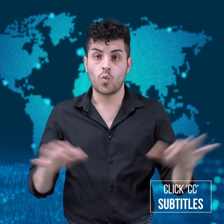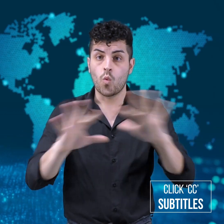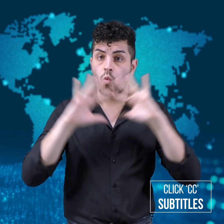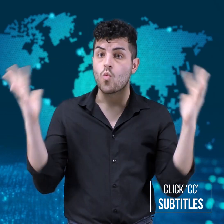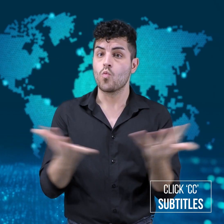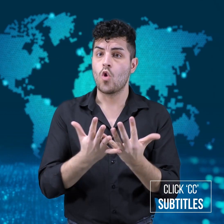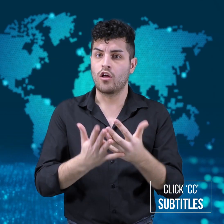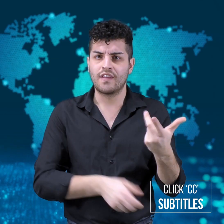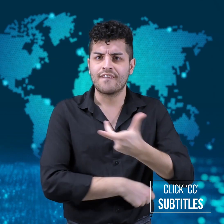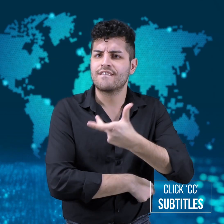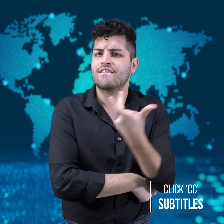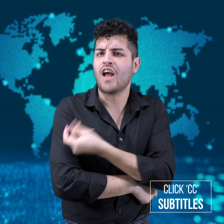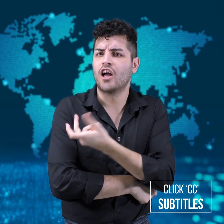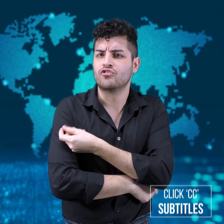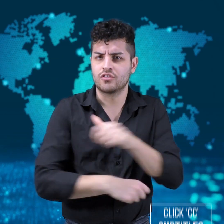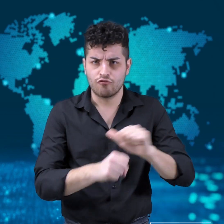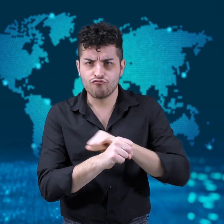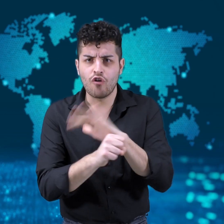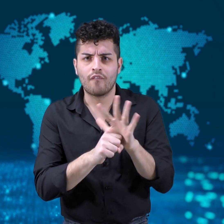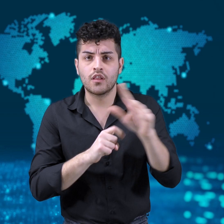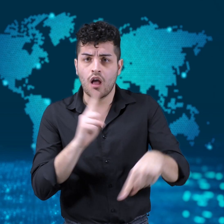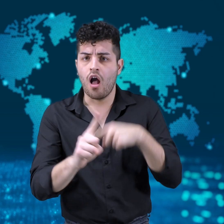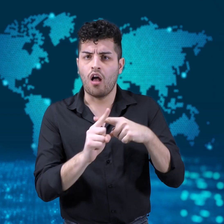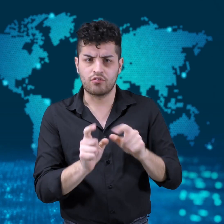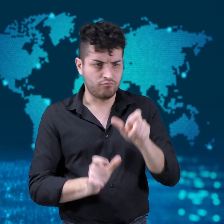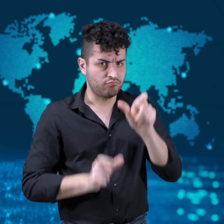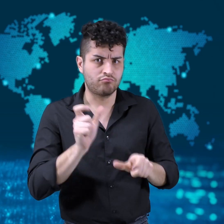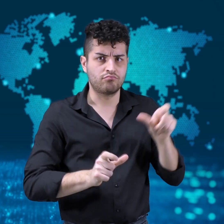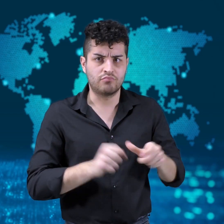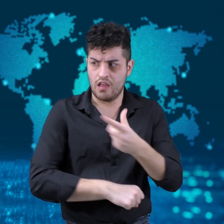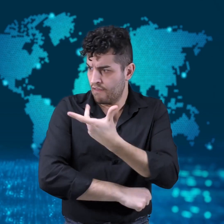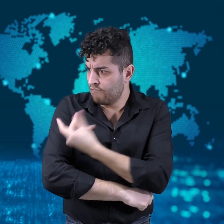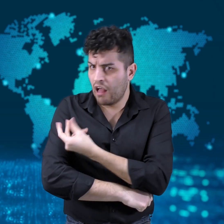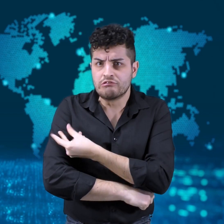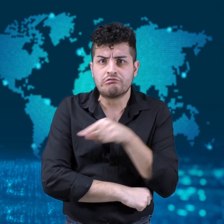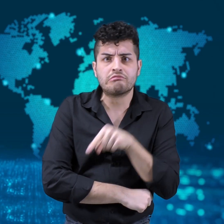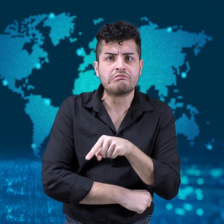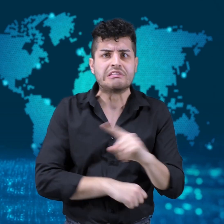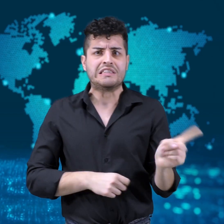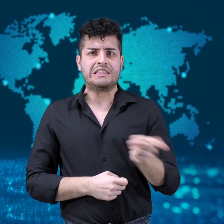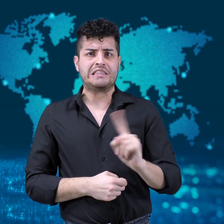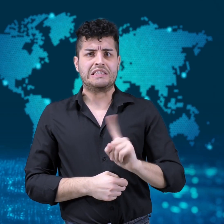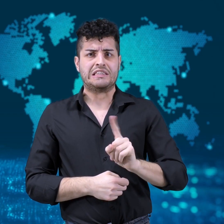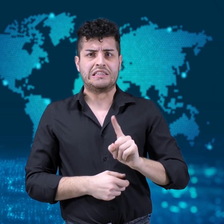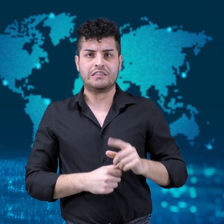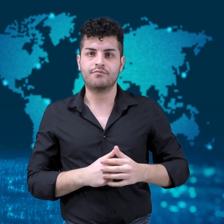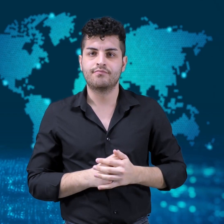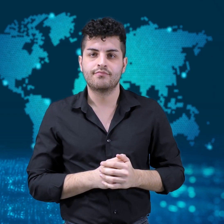COVID-19 vaccines and resistance